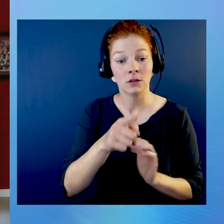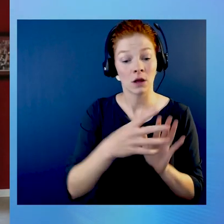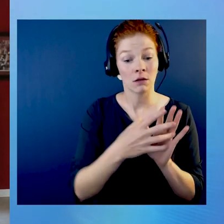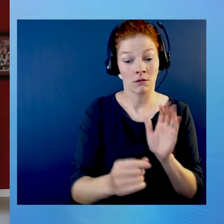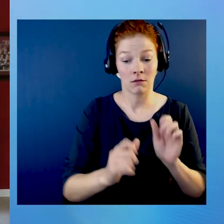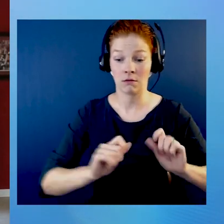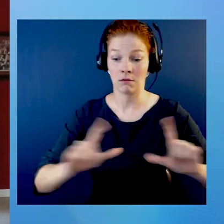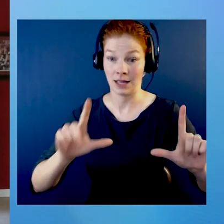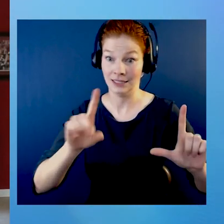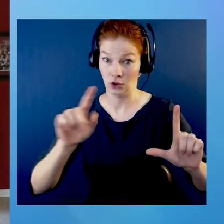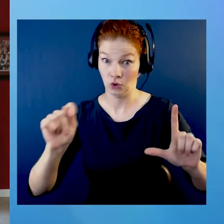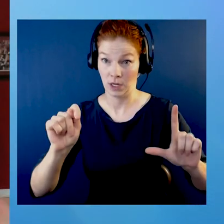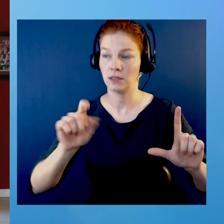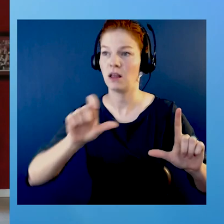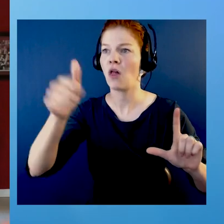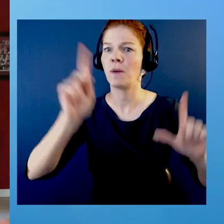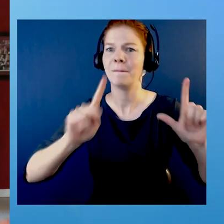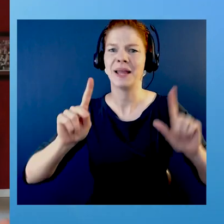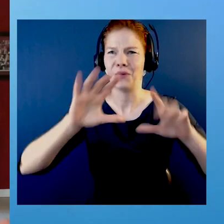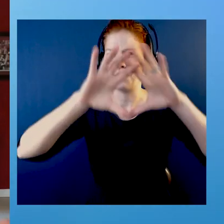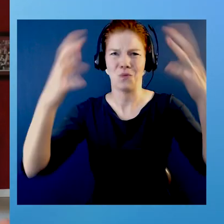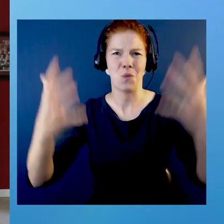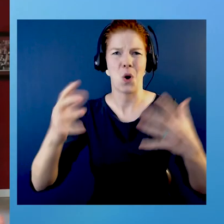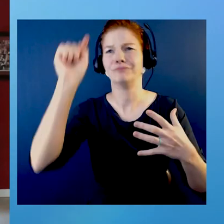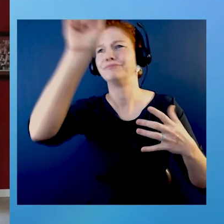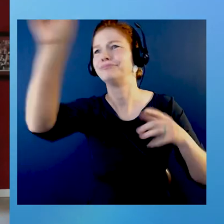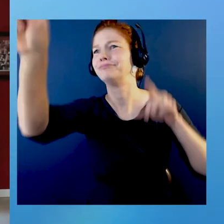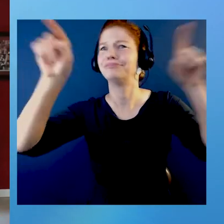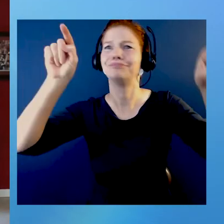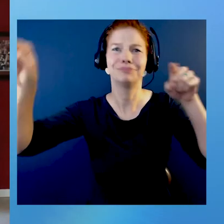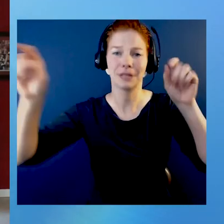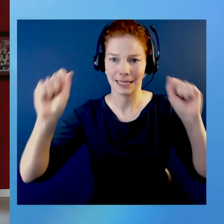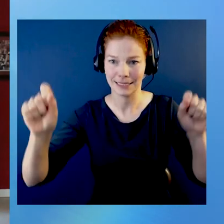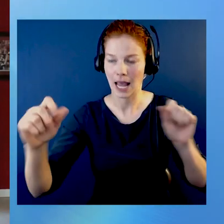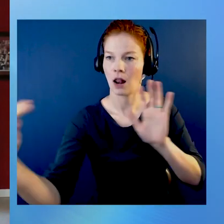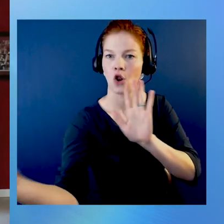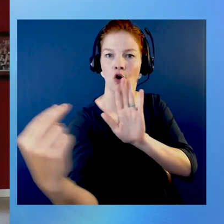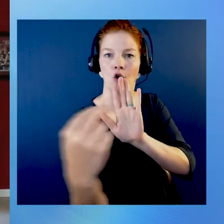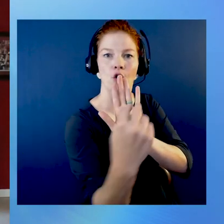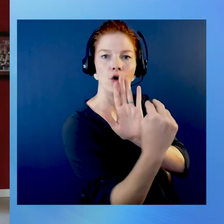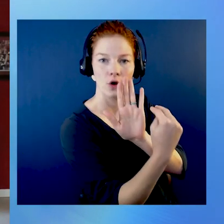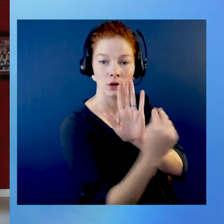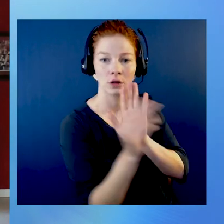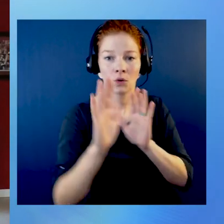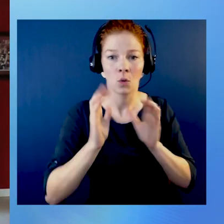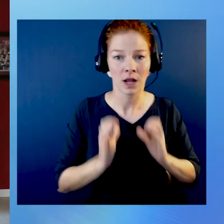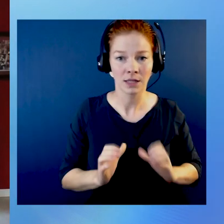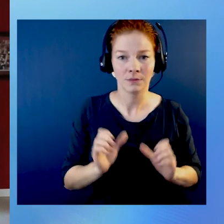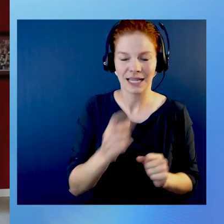to multiple users around the world, scale it up as you need to, giving your customers access to a high-fidelity,